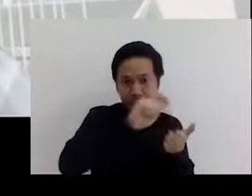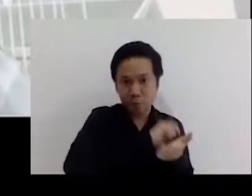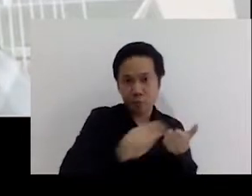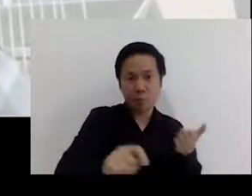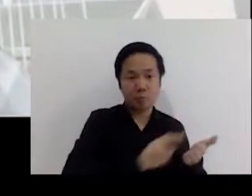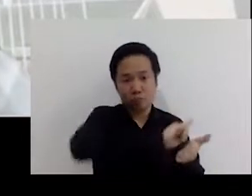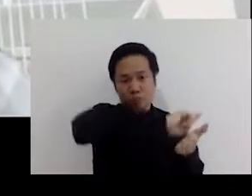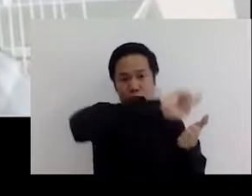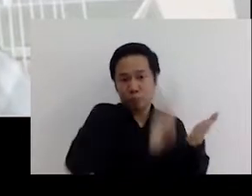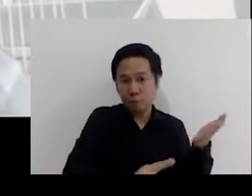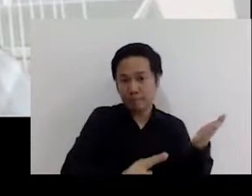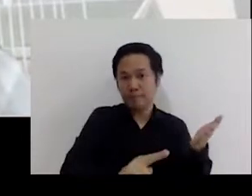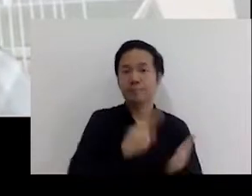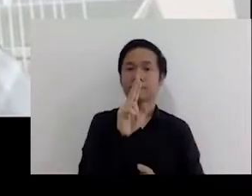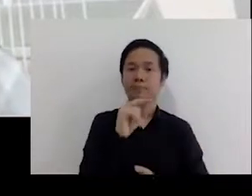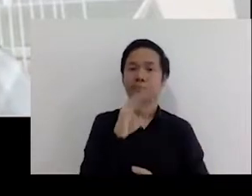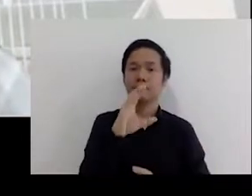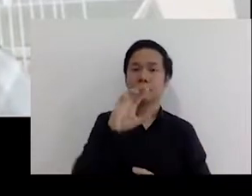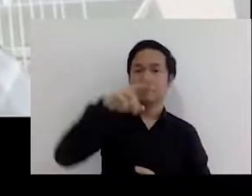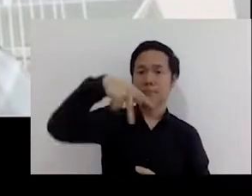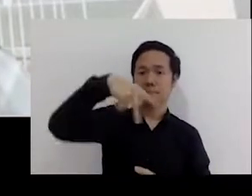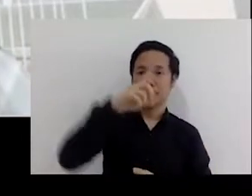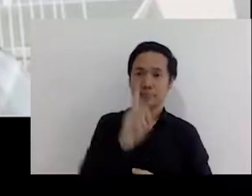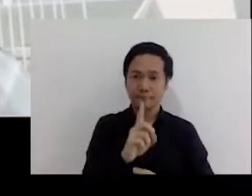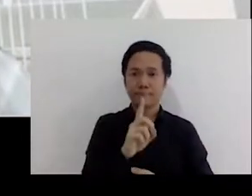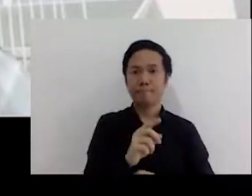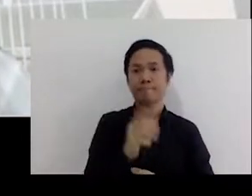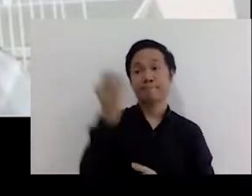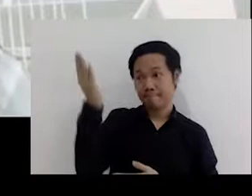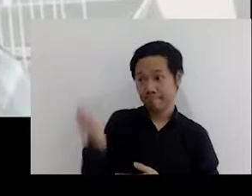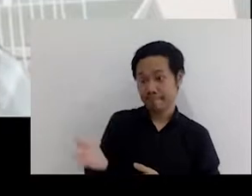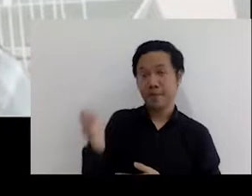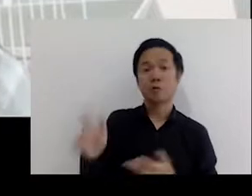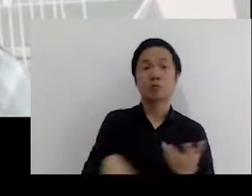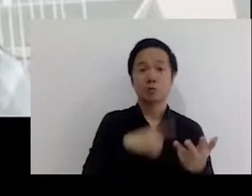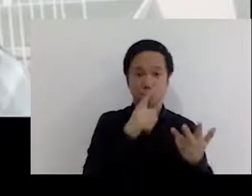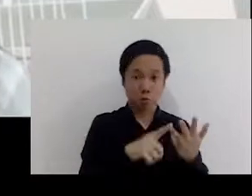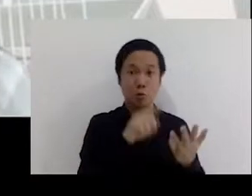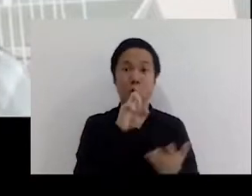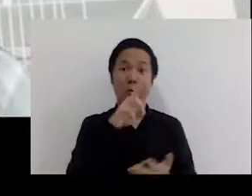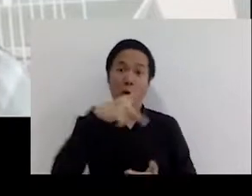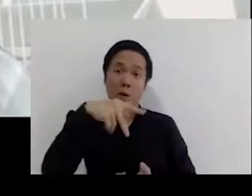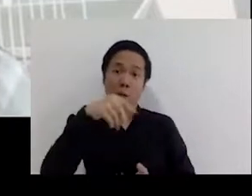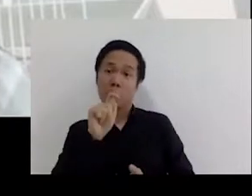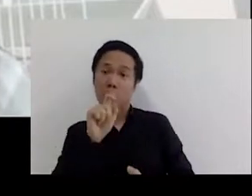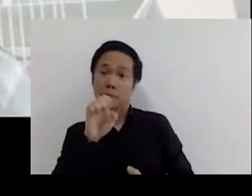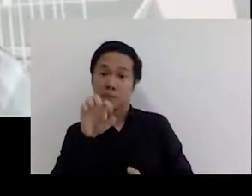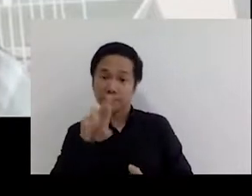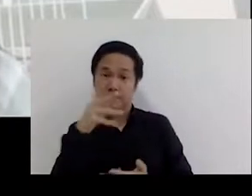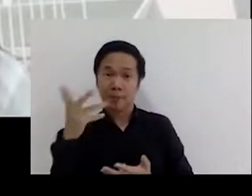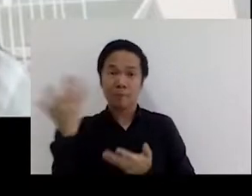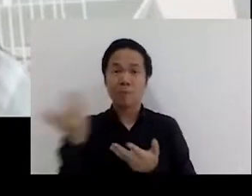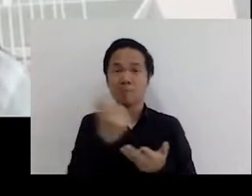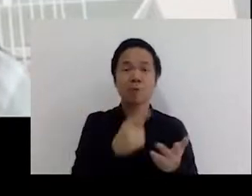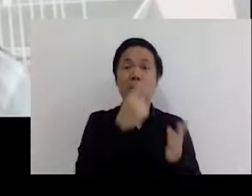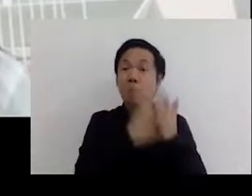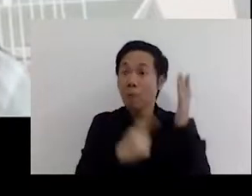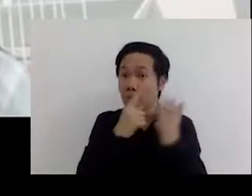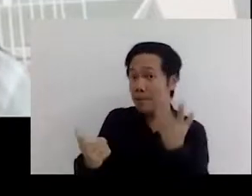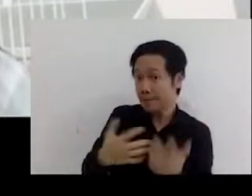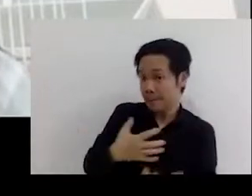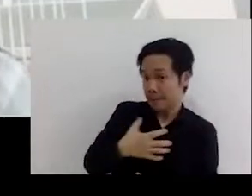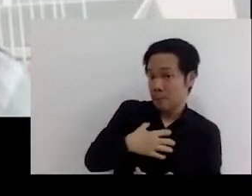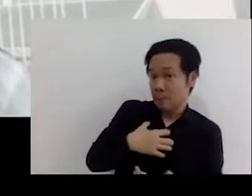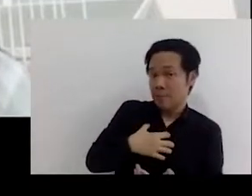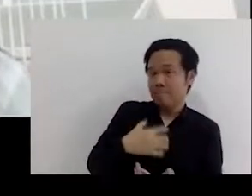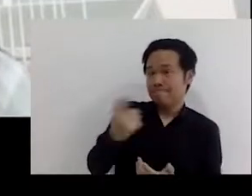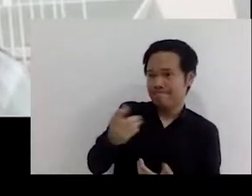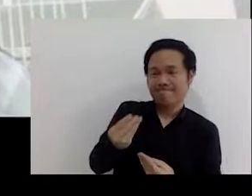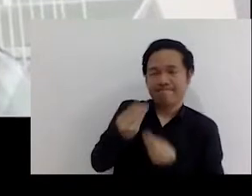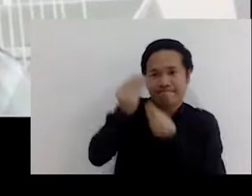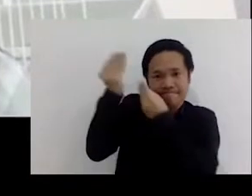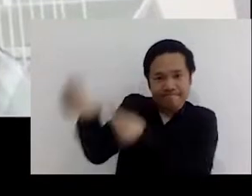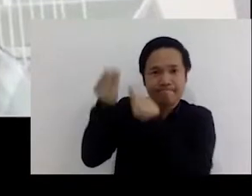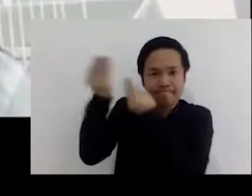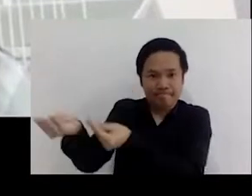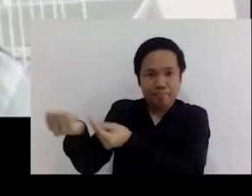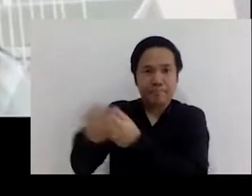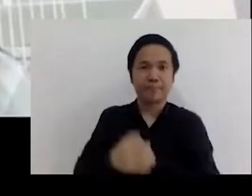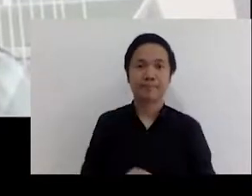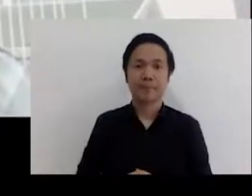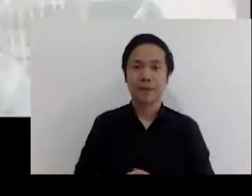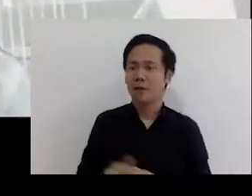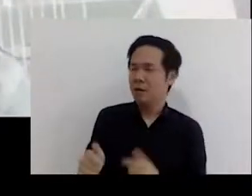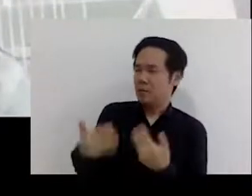for which she is also the rapporteur for individual complaints. And above and beyond that all,